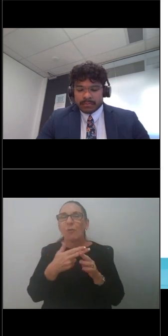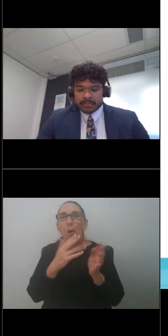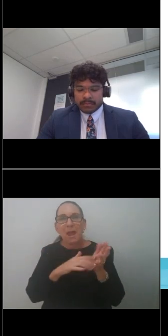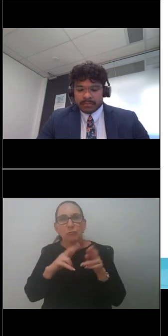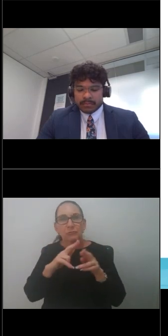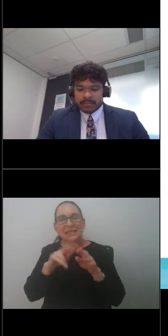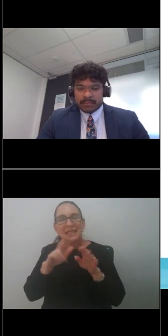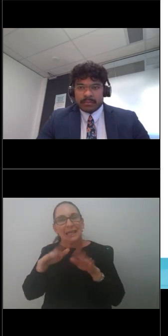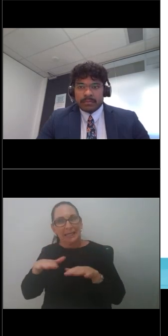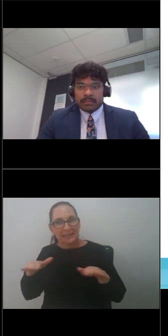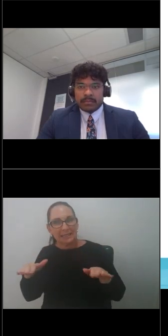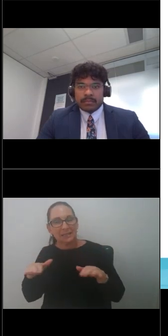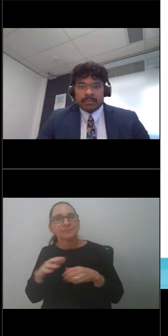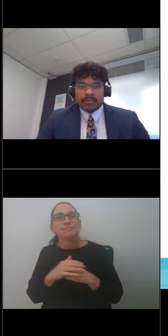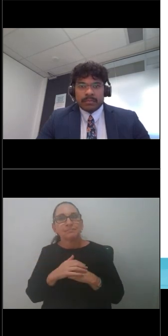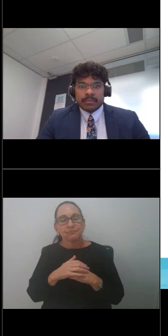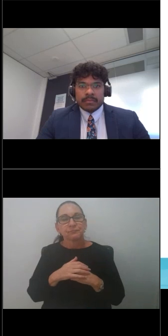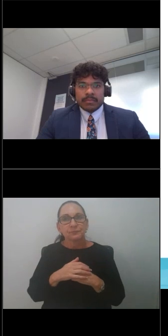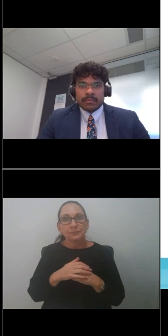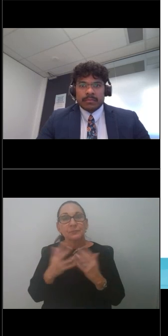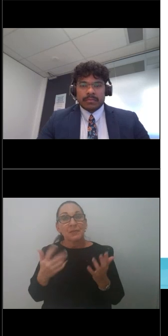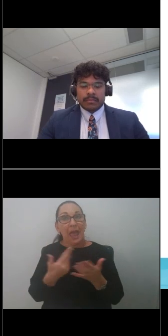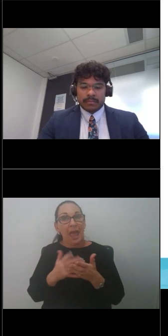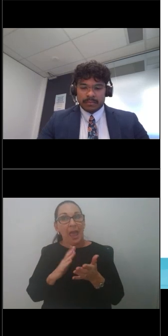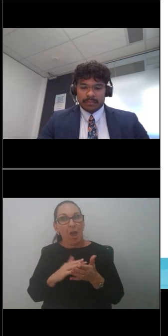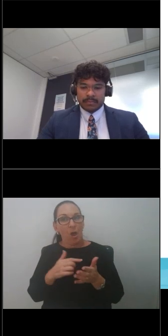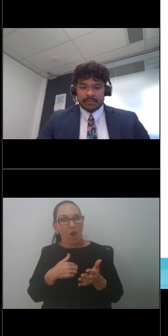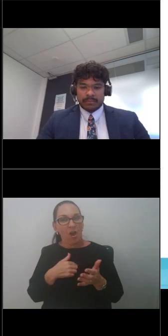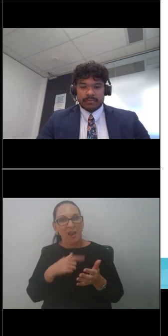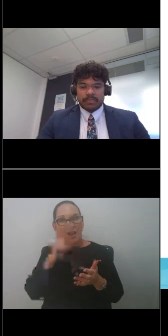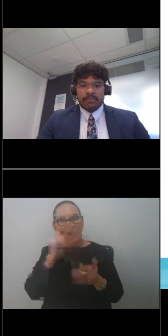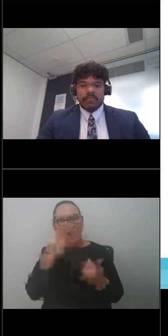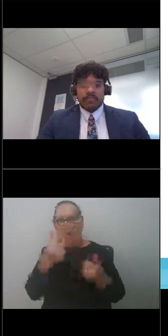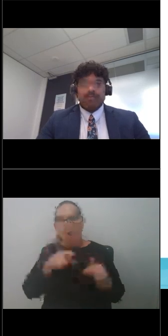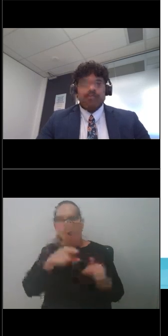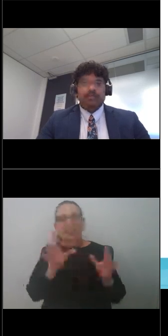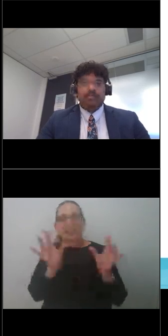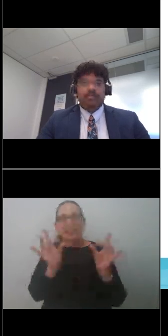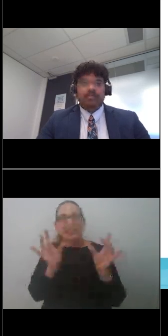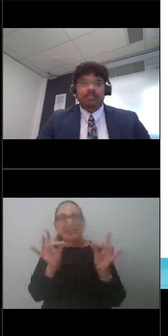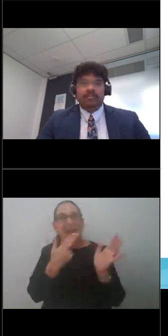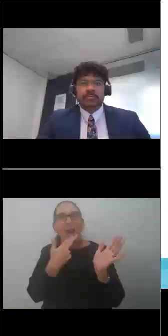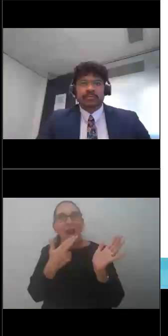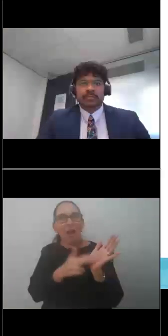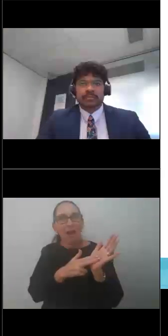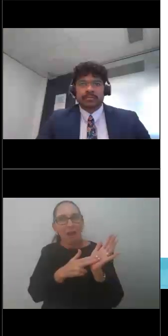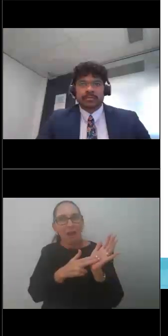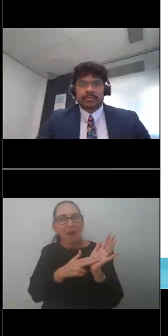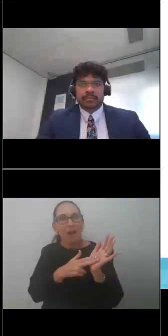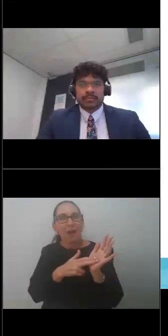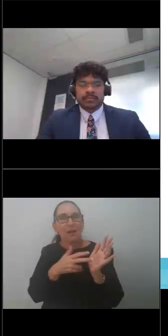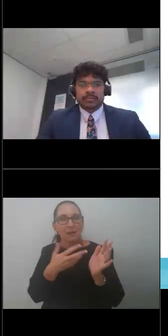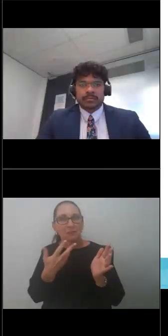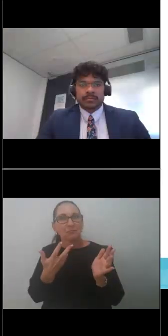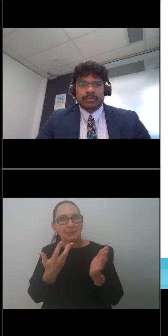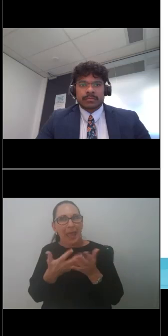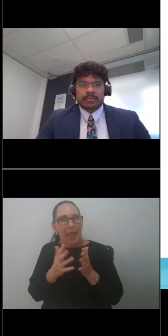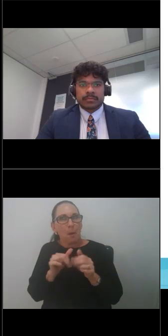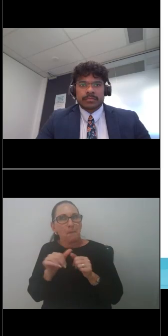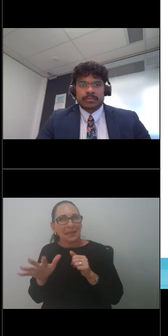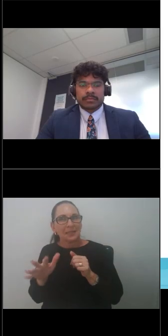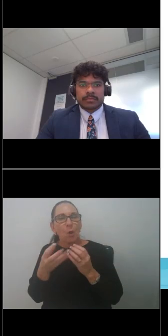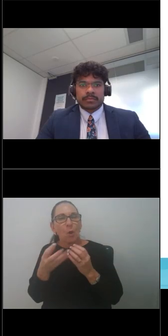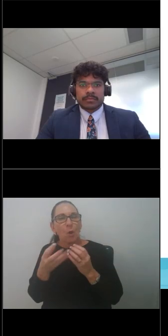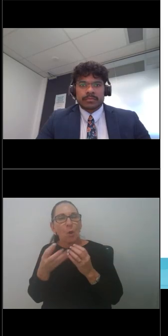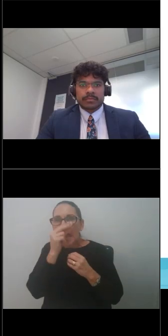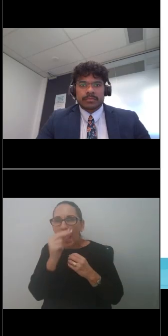that I've been able to utilize these stickers um in particularly is with young clients who are they